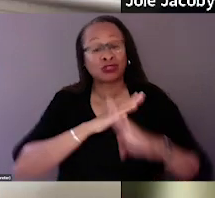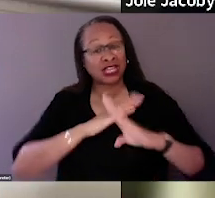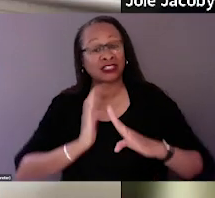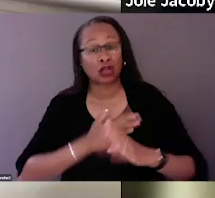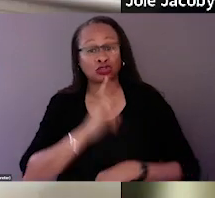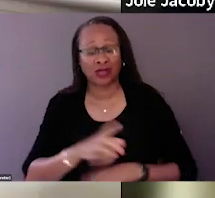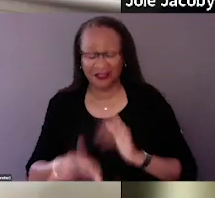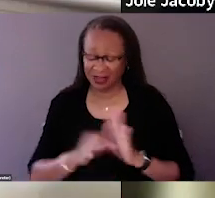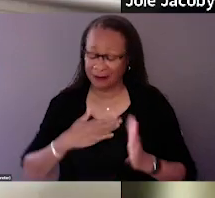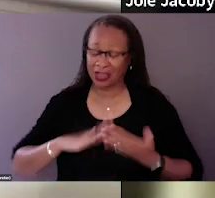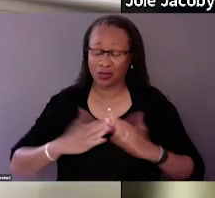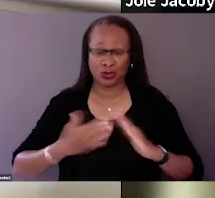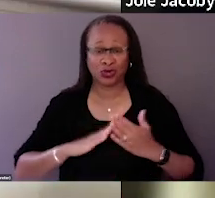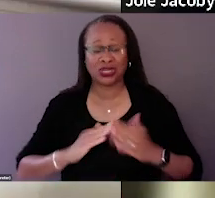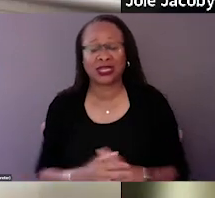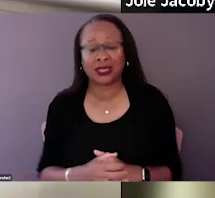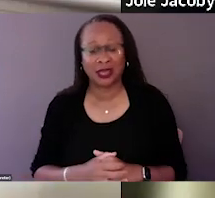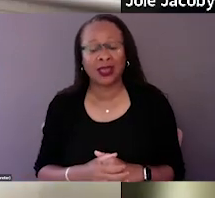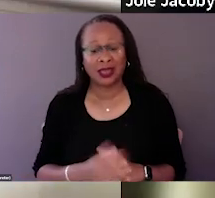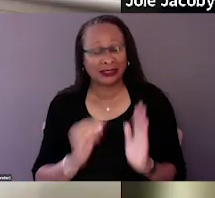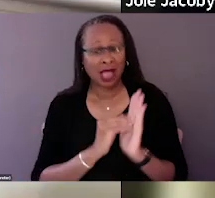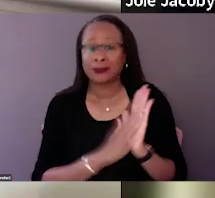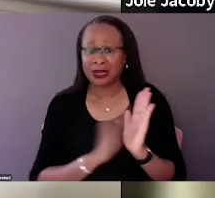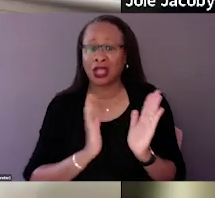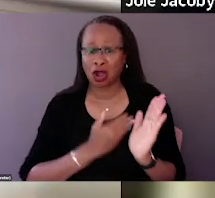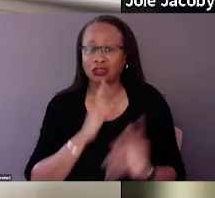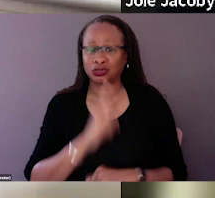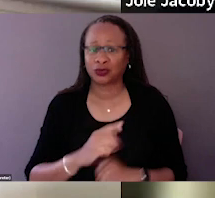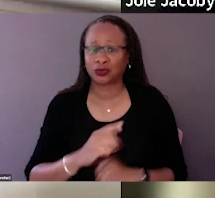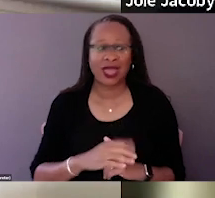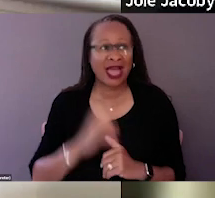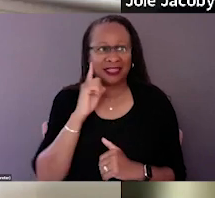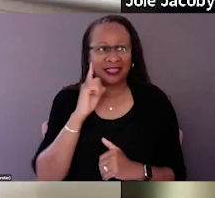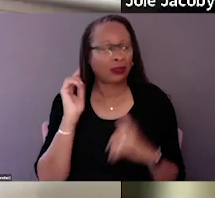And I think there was a mention of processing the horrors of the world.